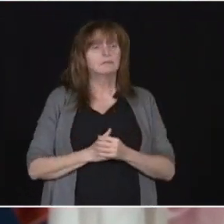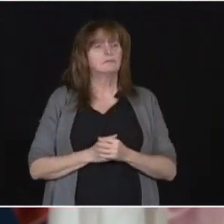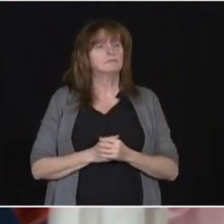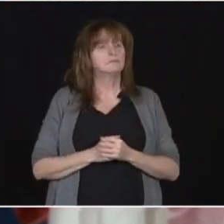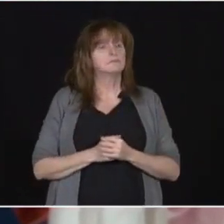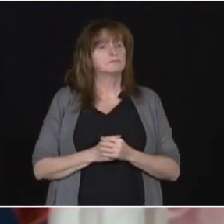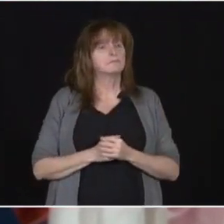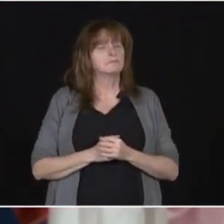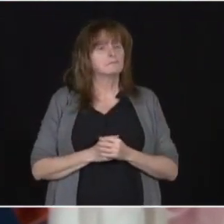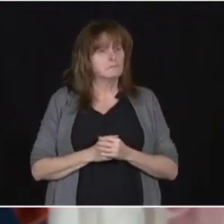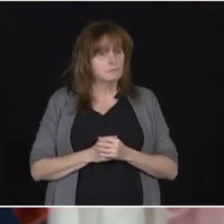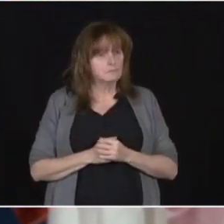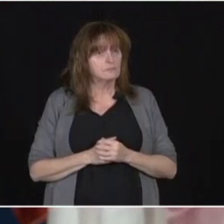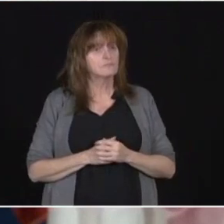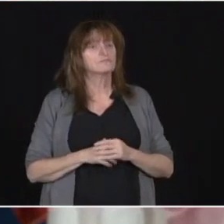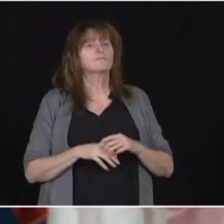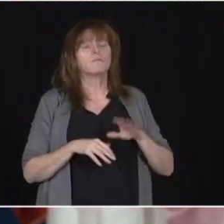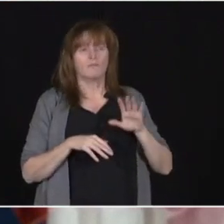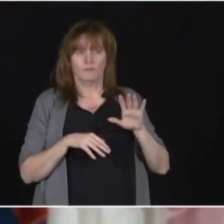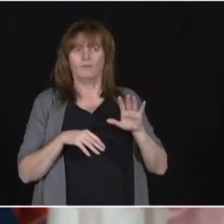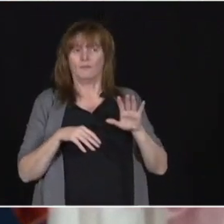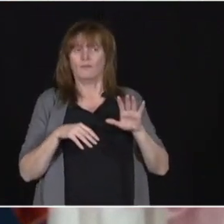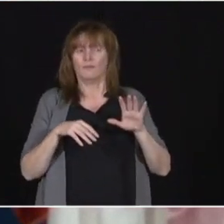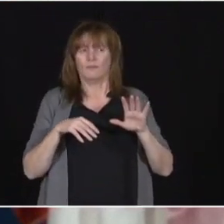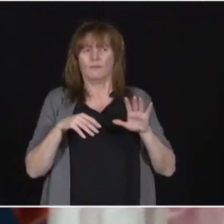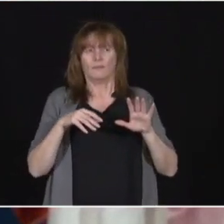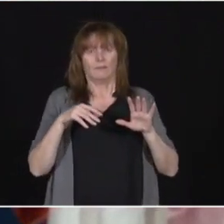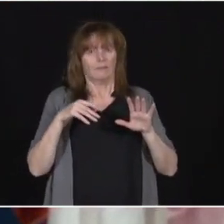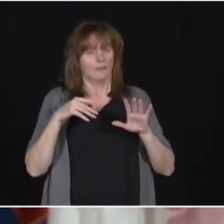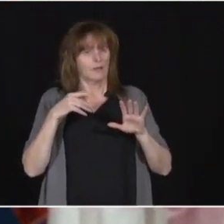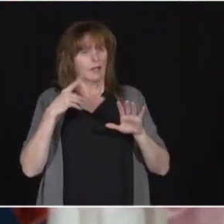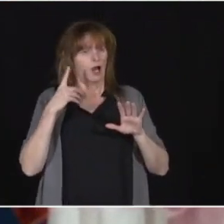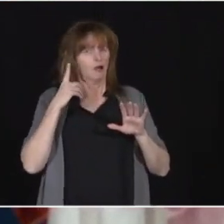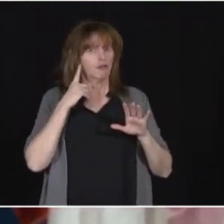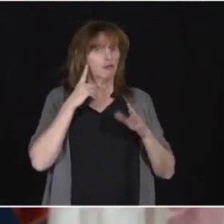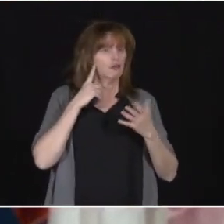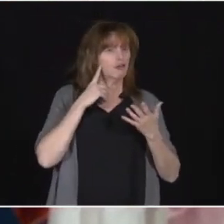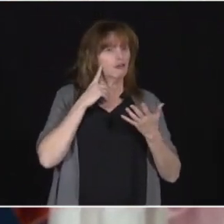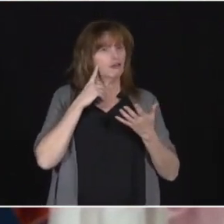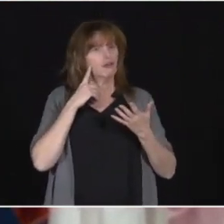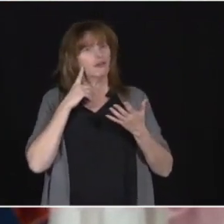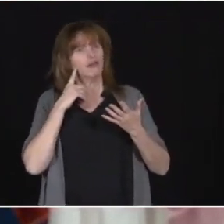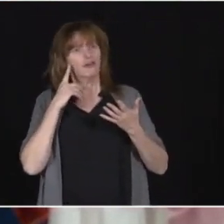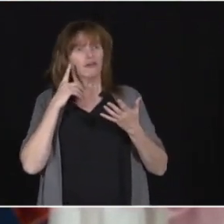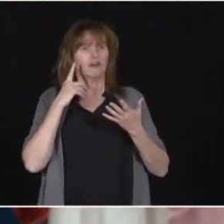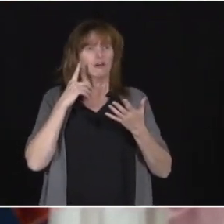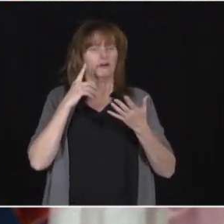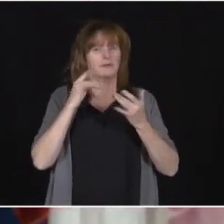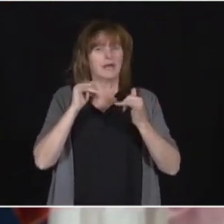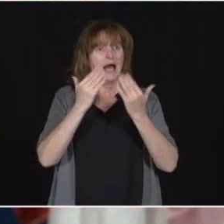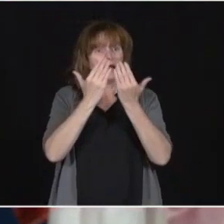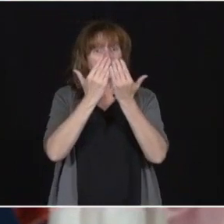inexpensive. You can get a piece of plexiglass for under $50, roughly.